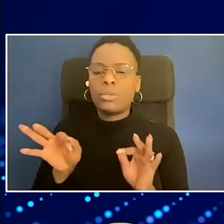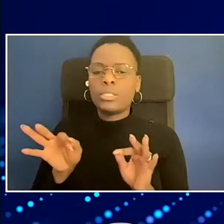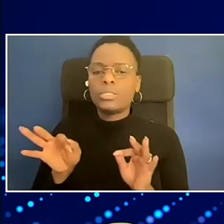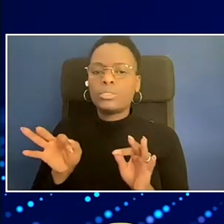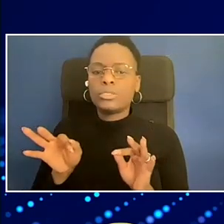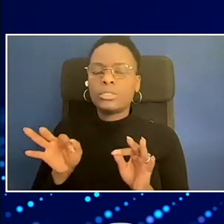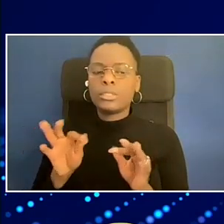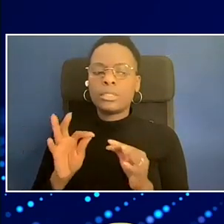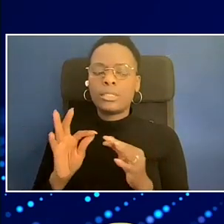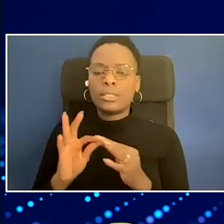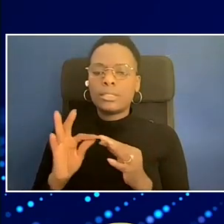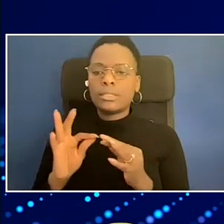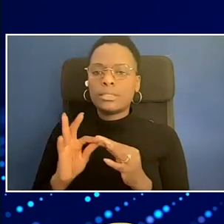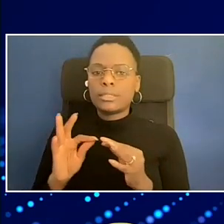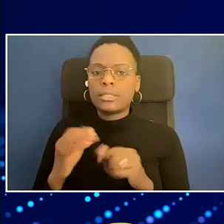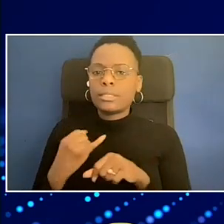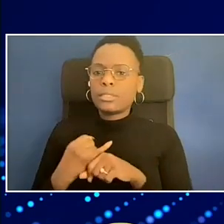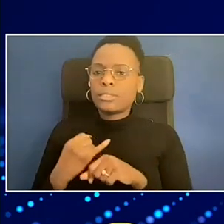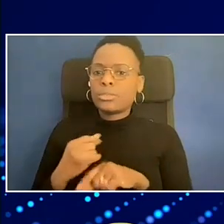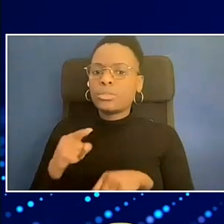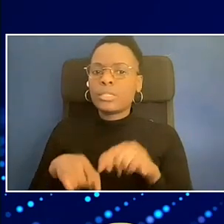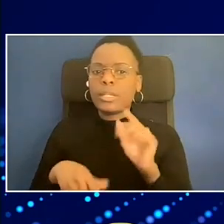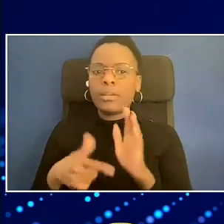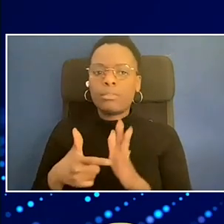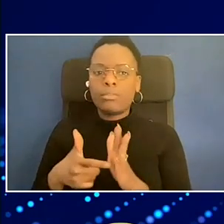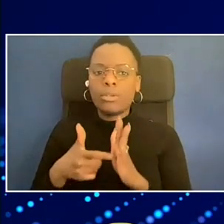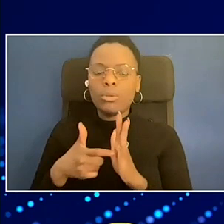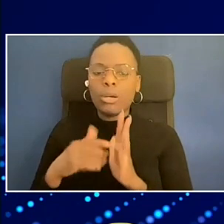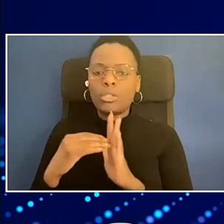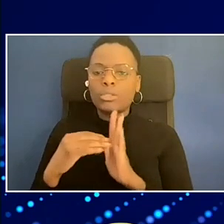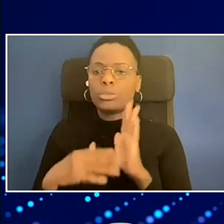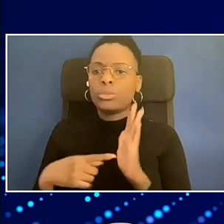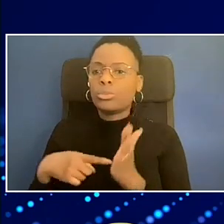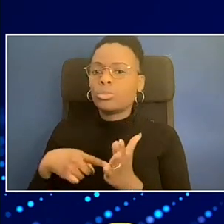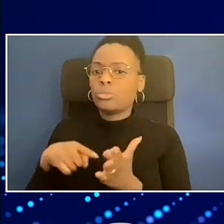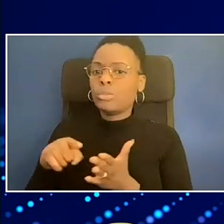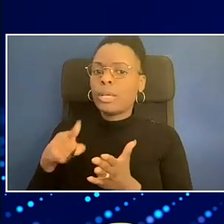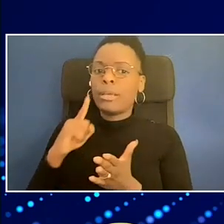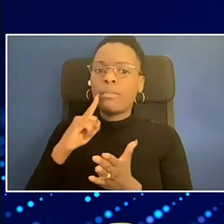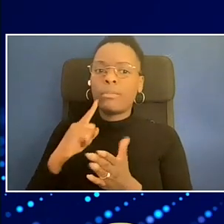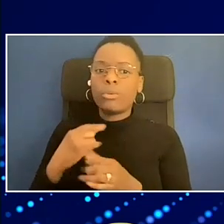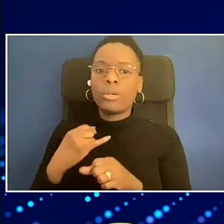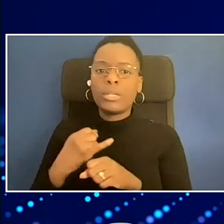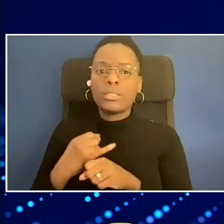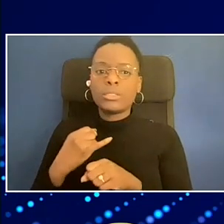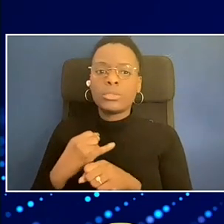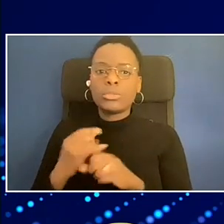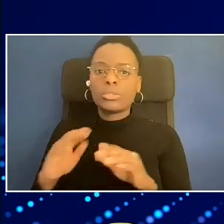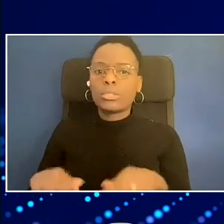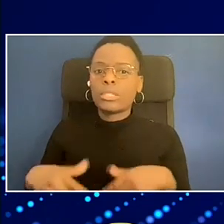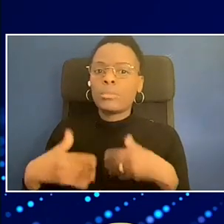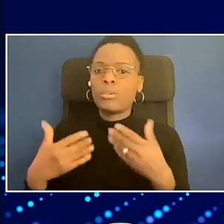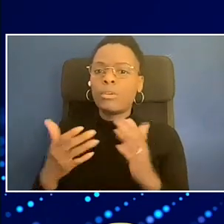An institution may not require students to pay for institutionally provided books and supplies, including as part of tuition and